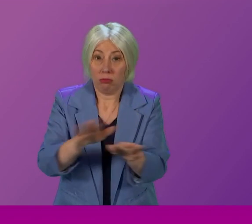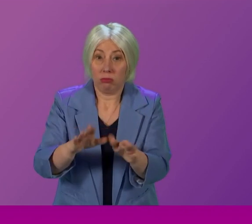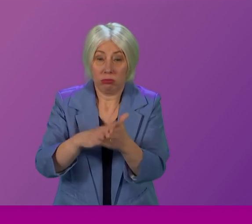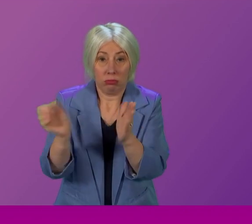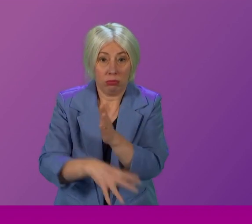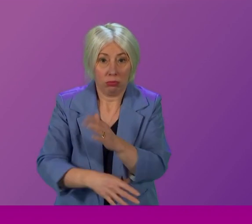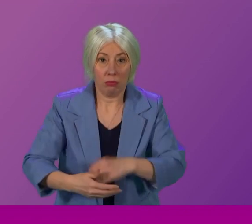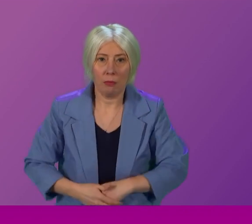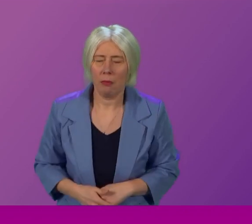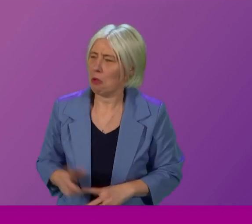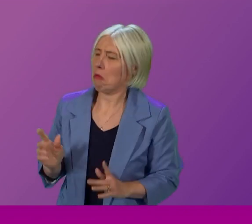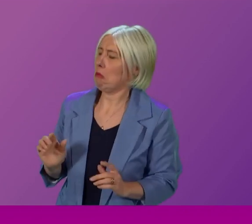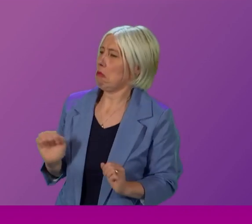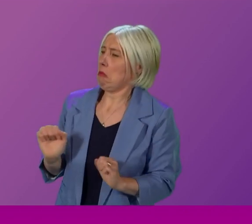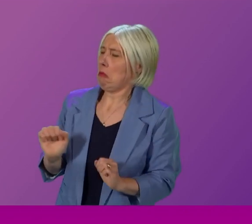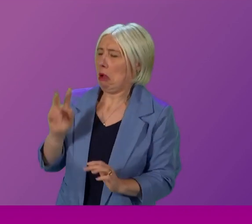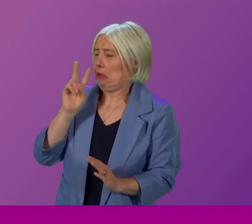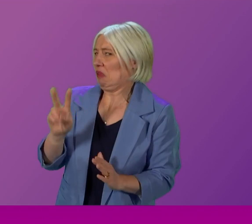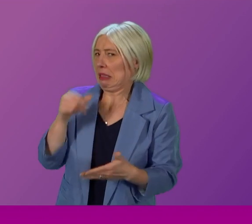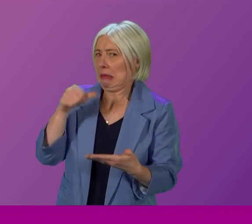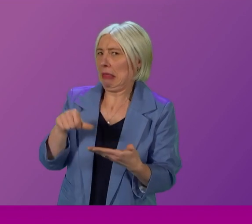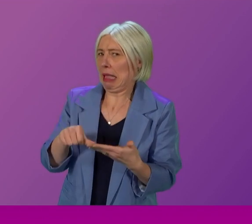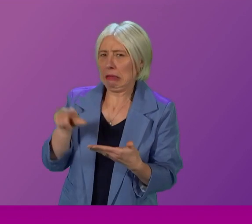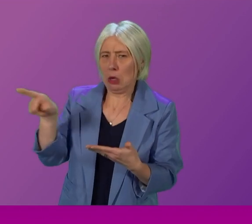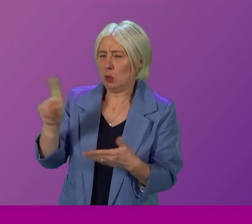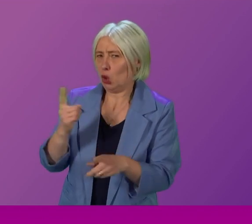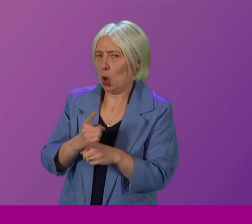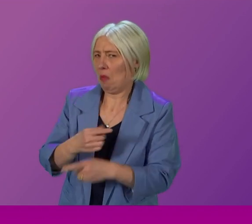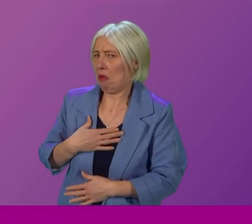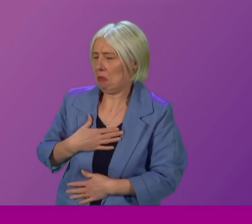I have not seen the letters that Mercedes Villalba referred to, but I, of course,